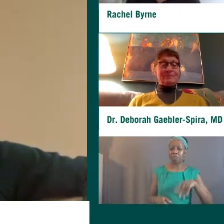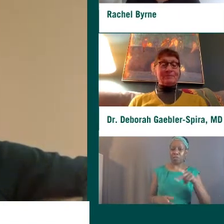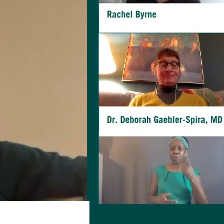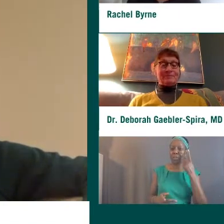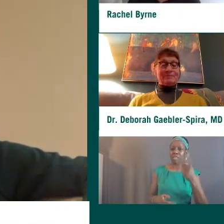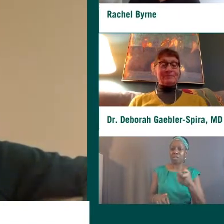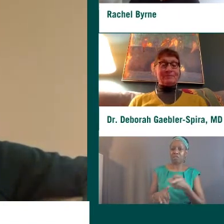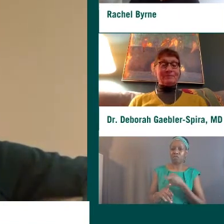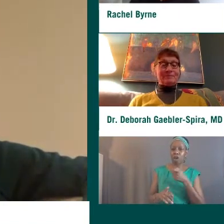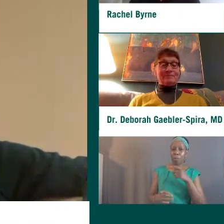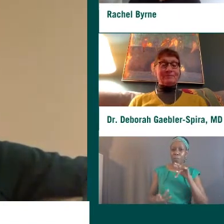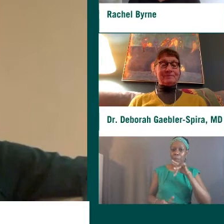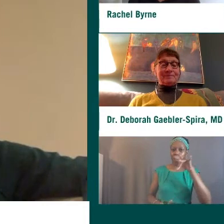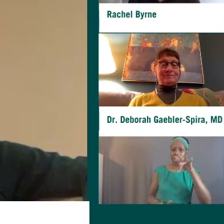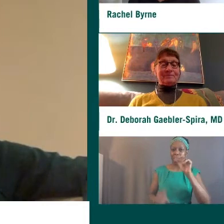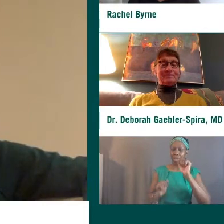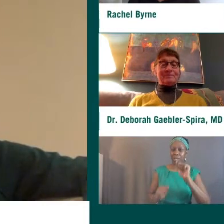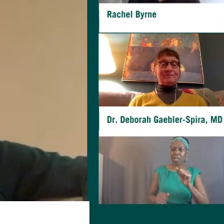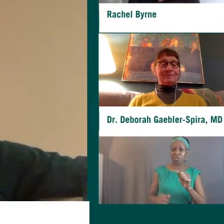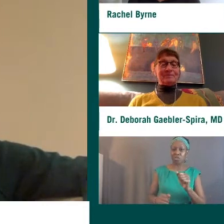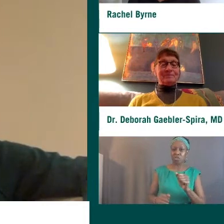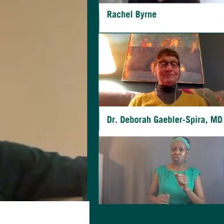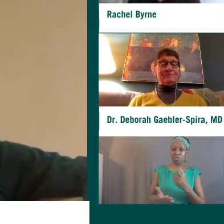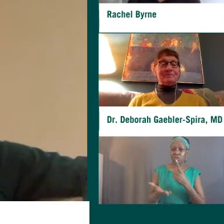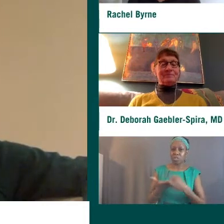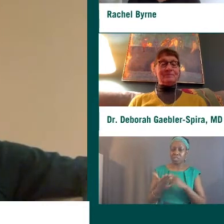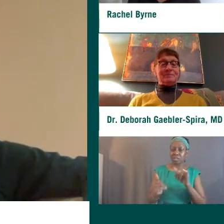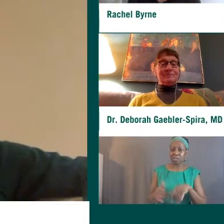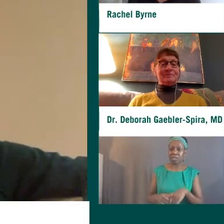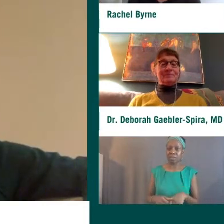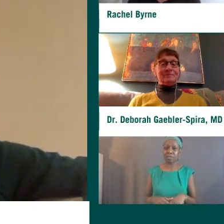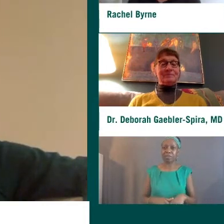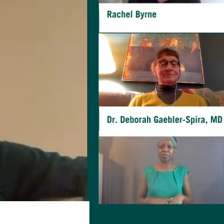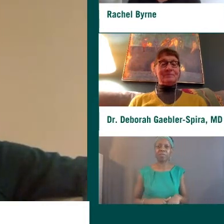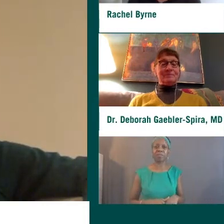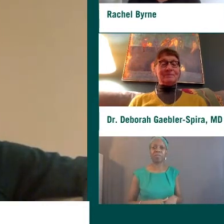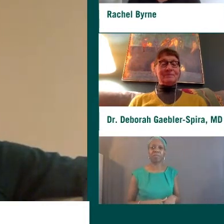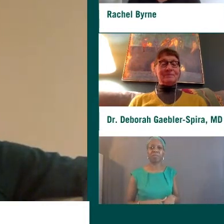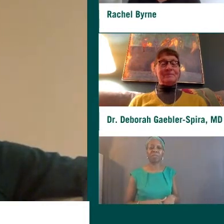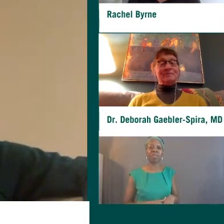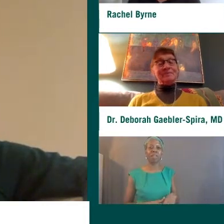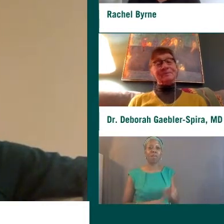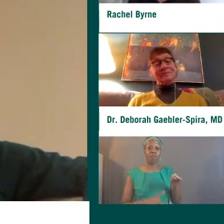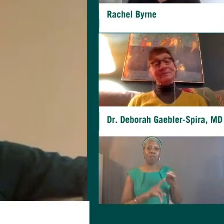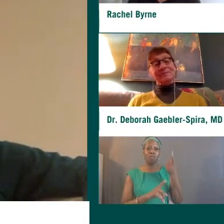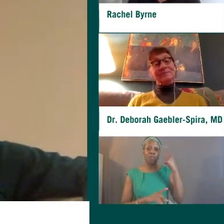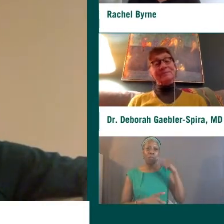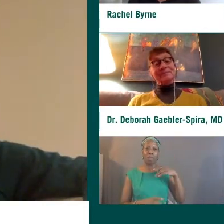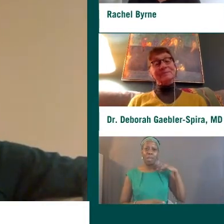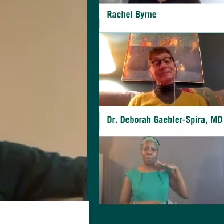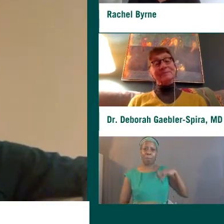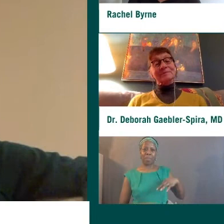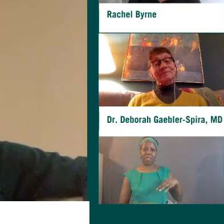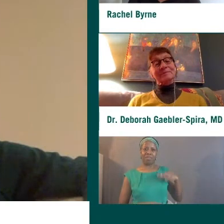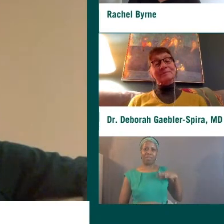that we're spoken about this evening? The ballet are stamina, strength